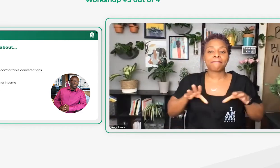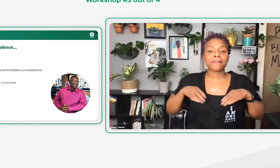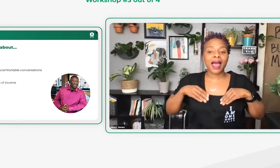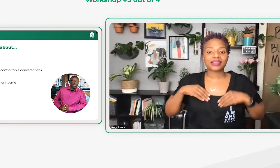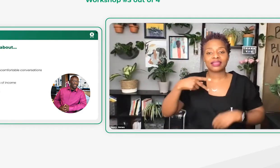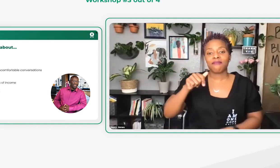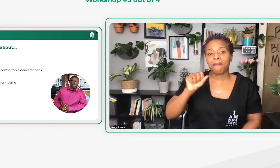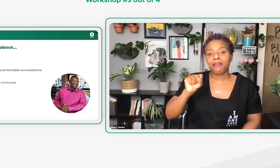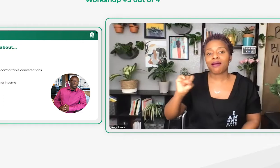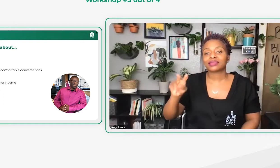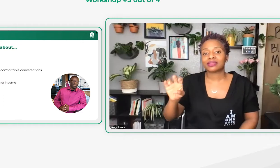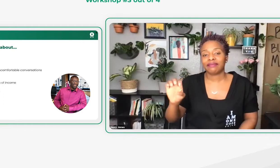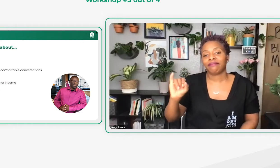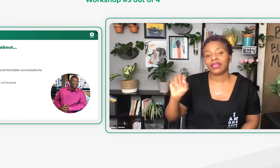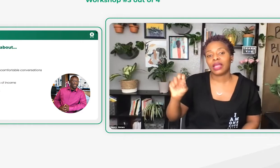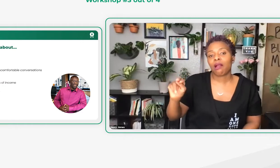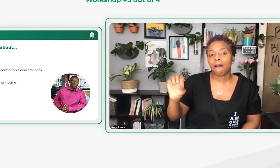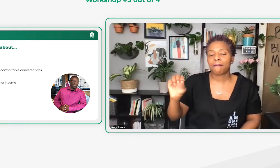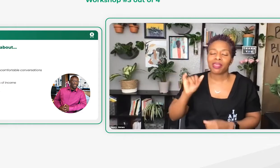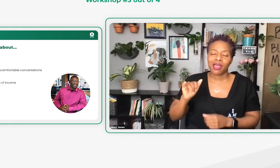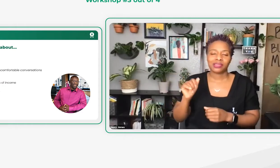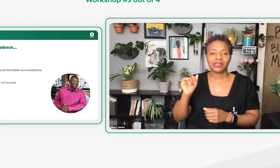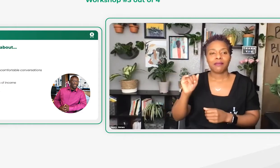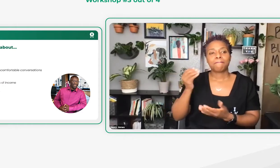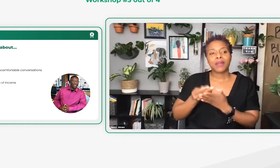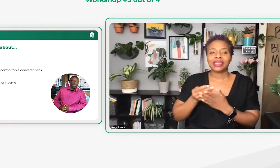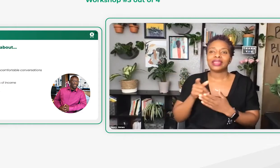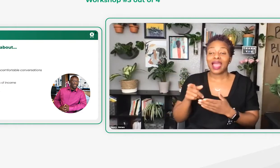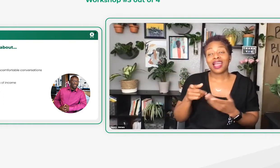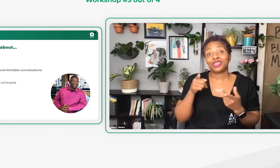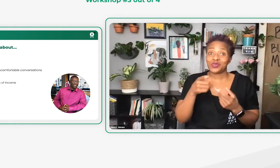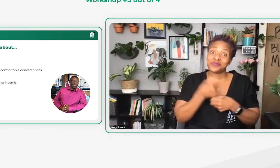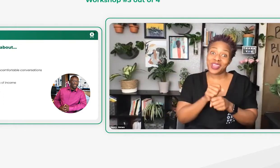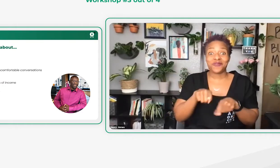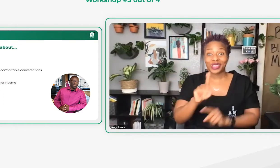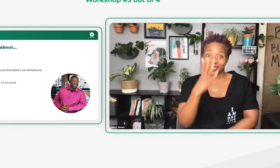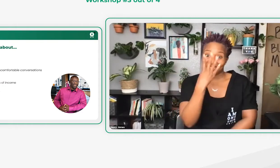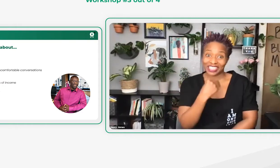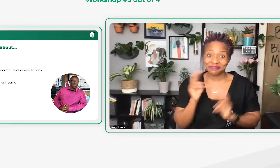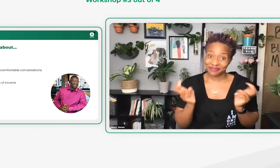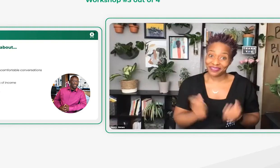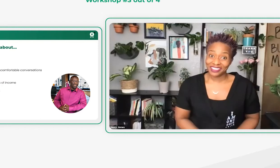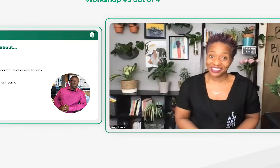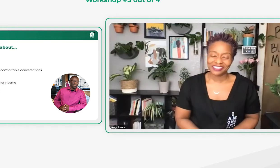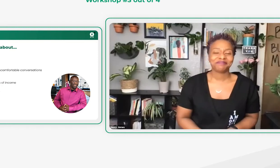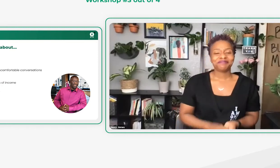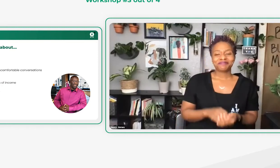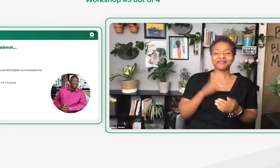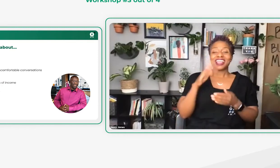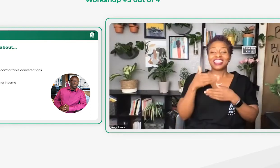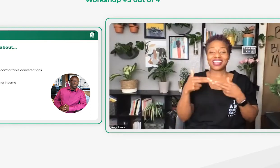Finding ways to create passive income. That's money you are making well you sleep